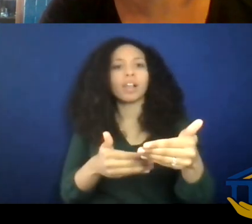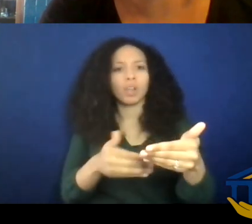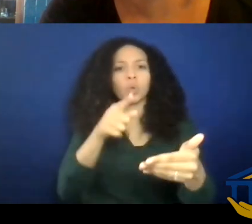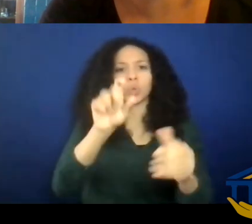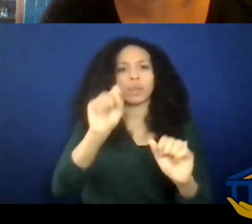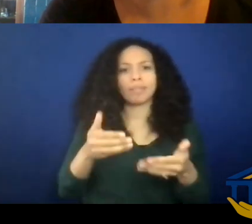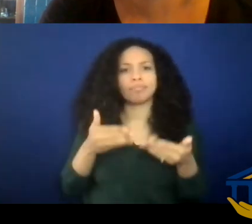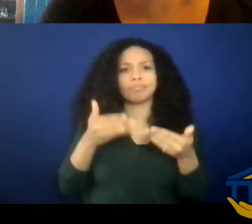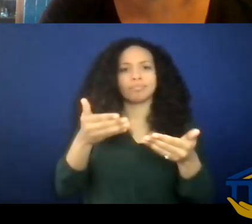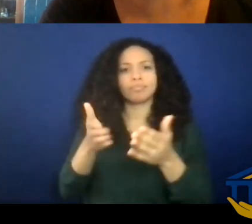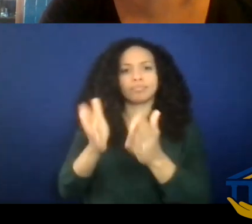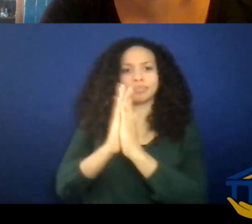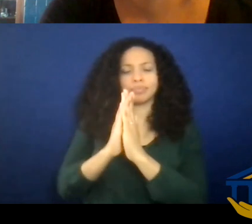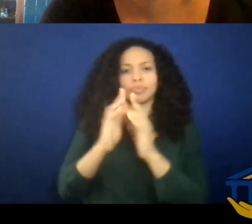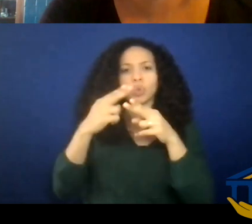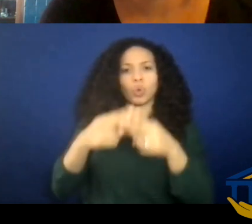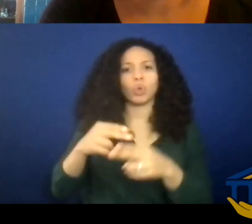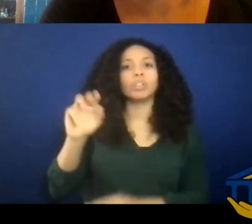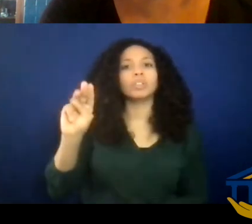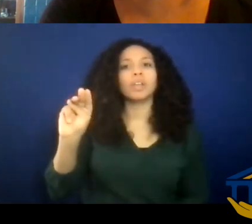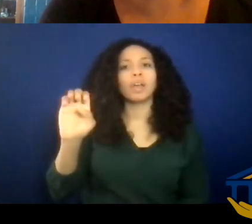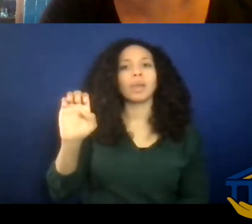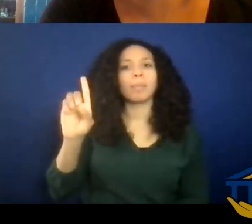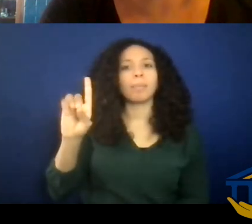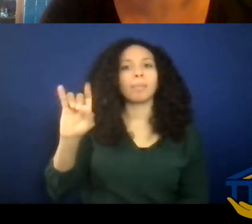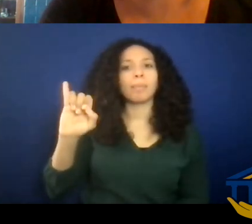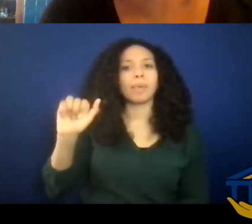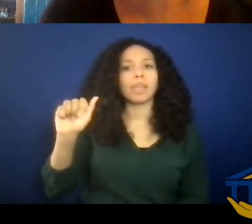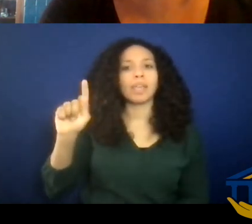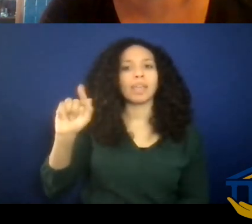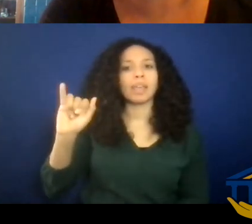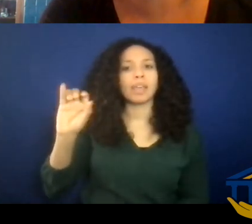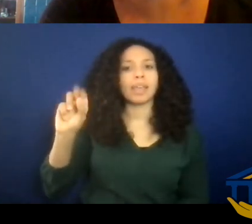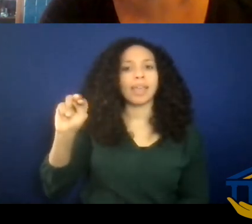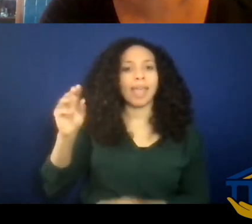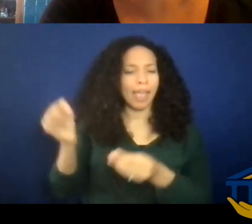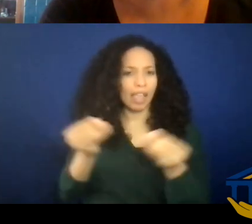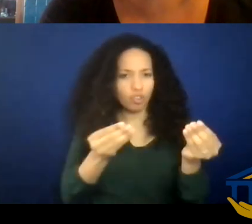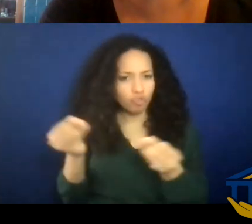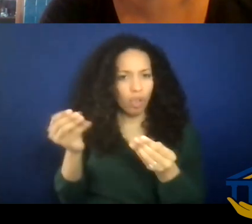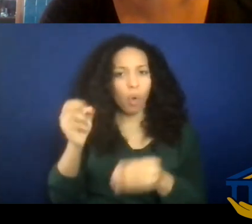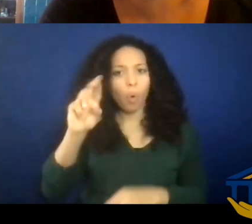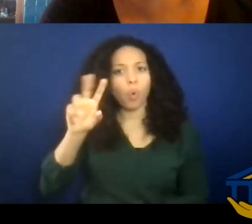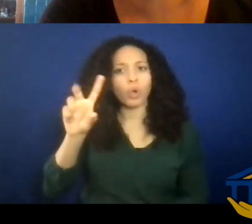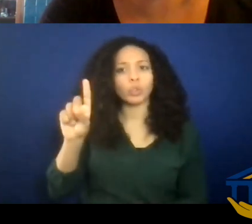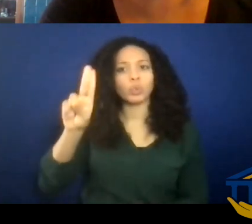something called mediation or due process to try to resolve the dispute you're having.